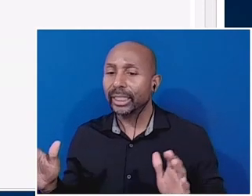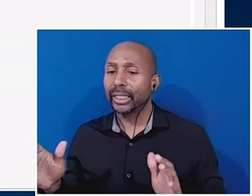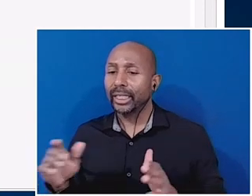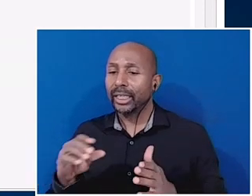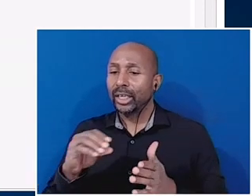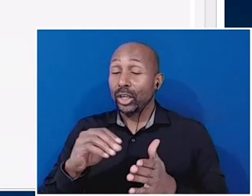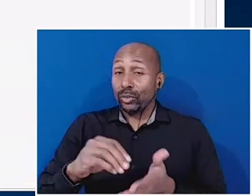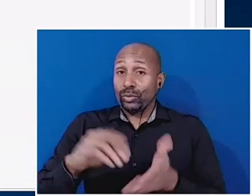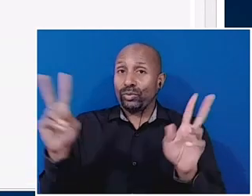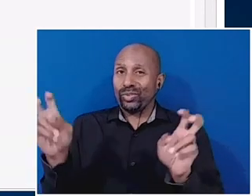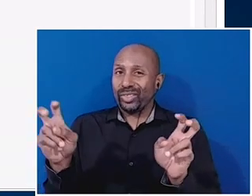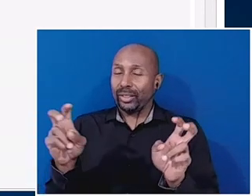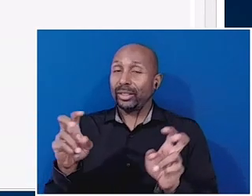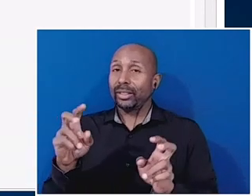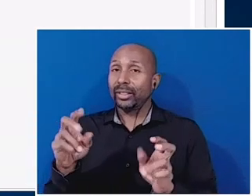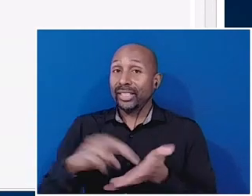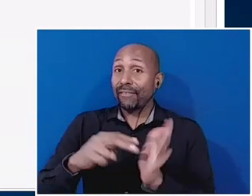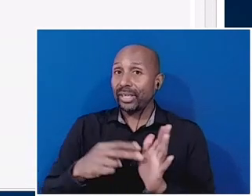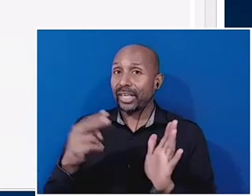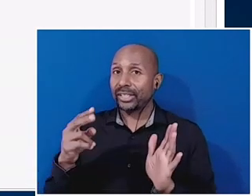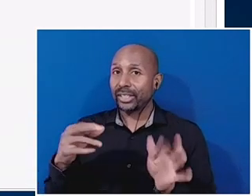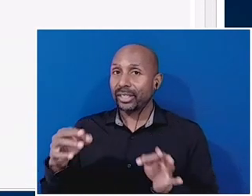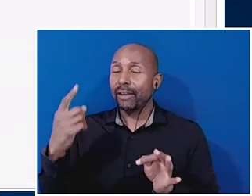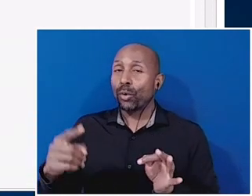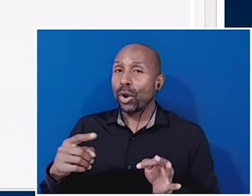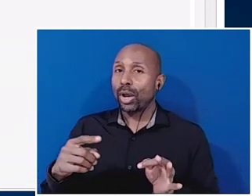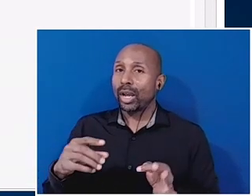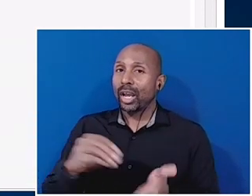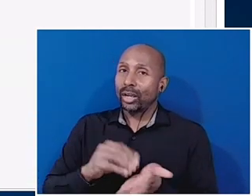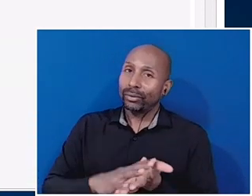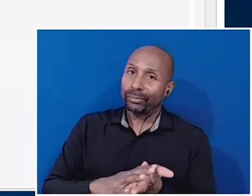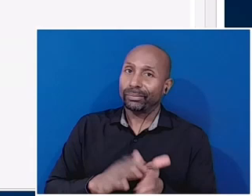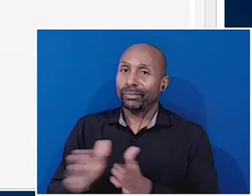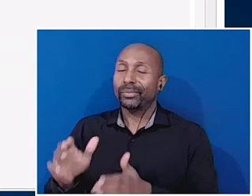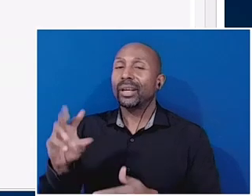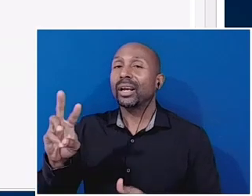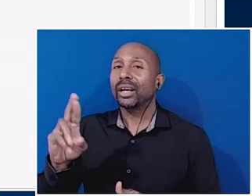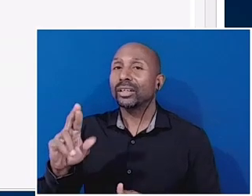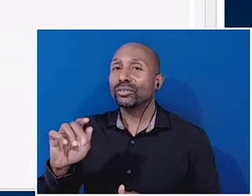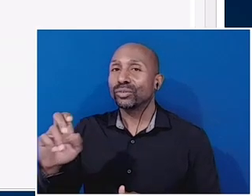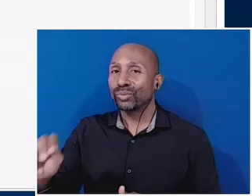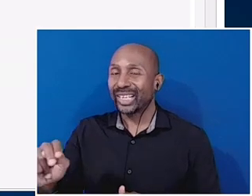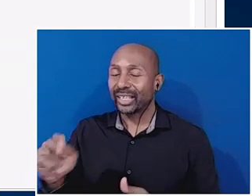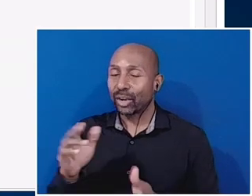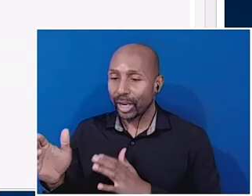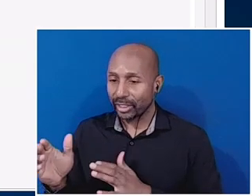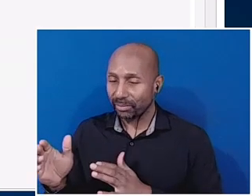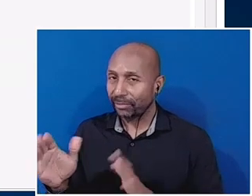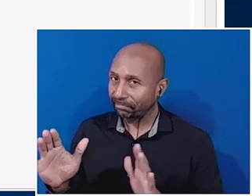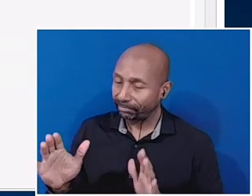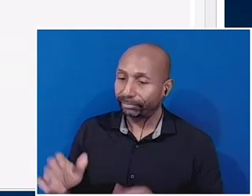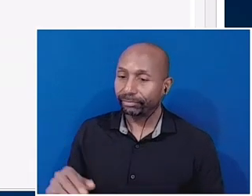On the other, it's a fair question, but it's not one that requires more regulatory language. It's an enforcement question or